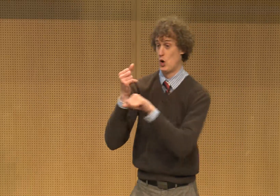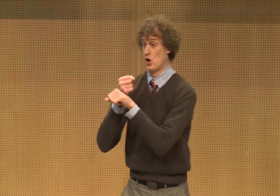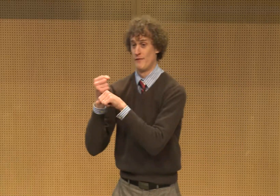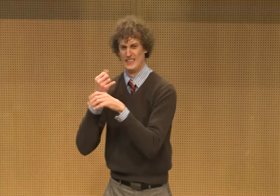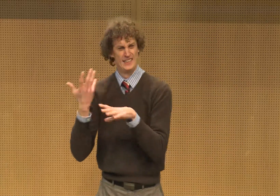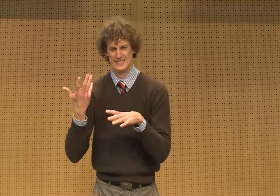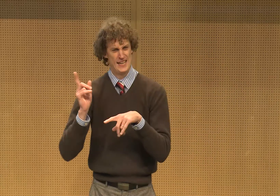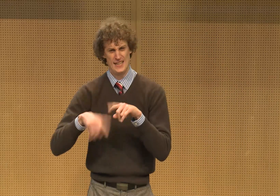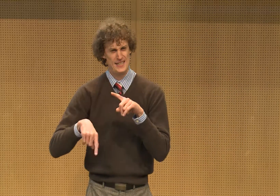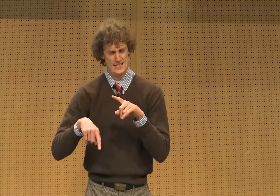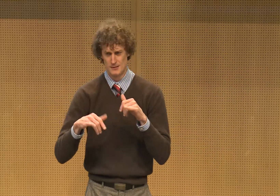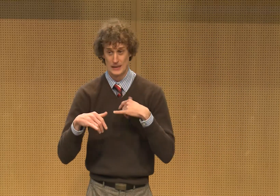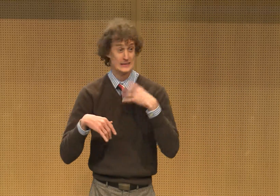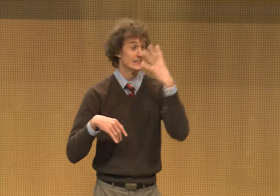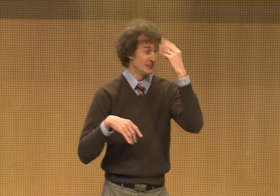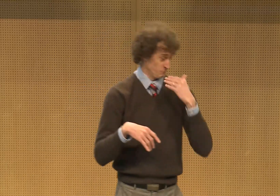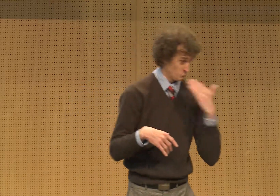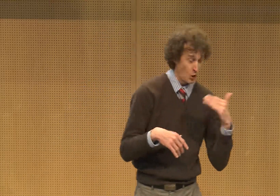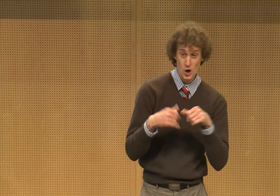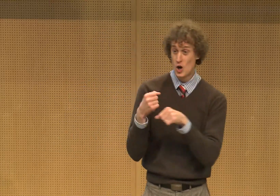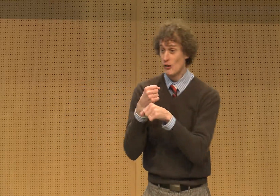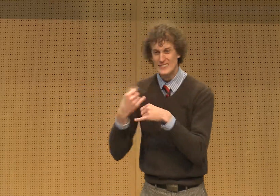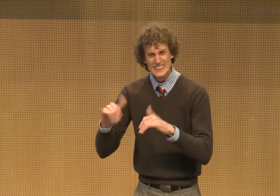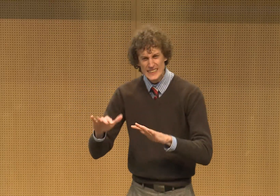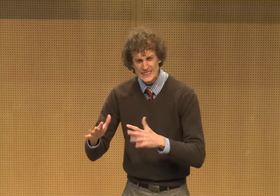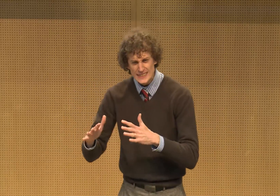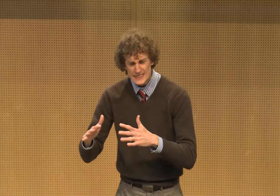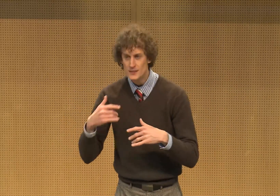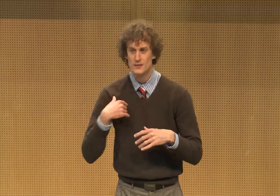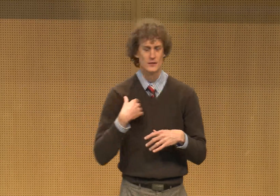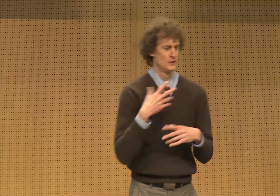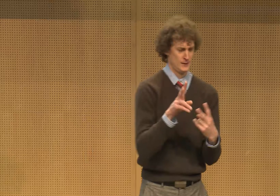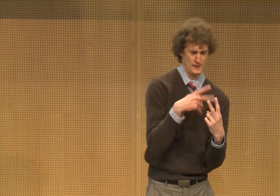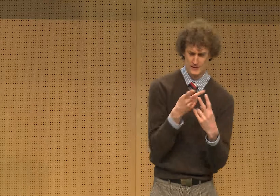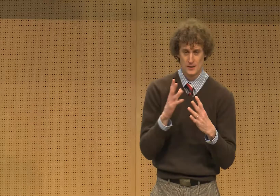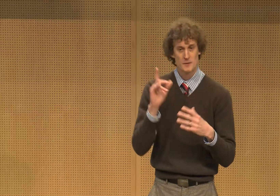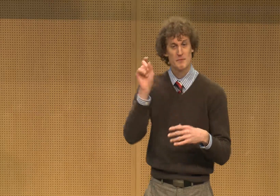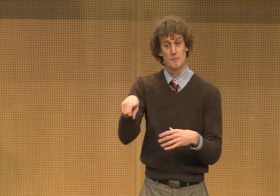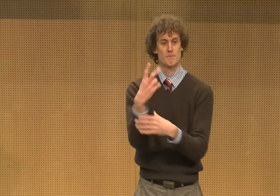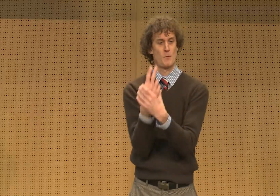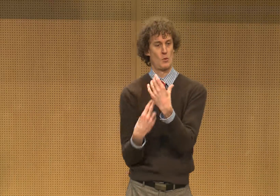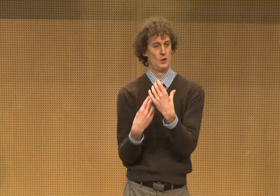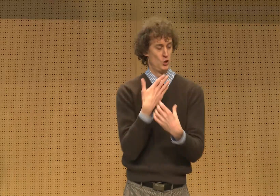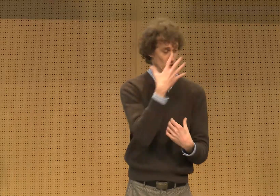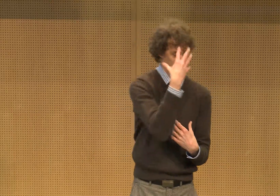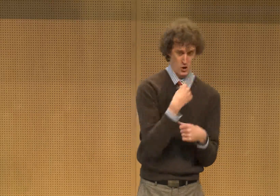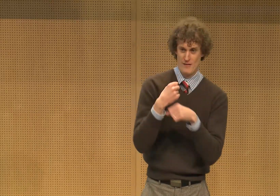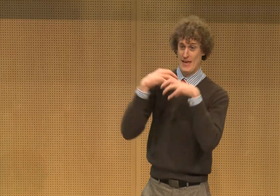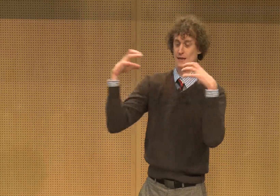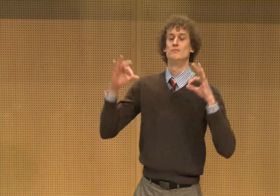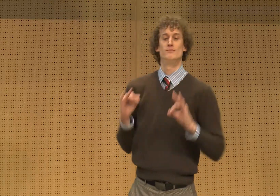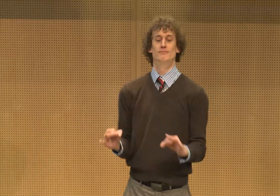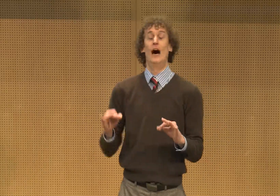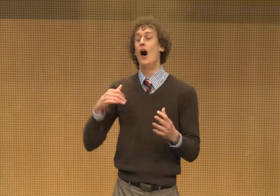You know, it's like if I didn't have sleep and I didn't have coffee, forget it. It's not going to happen. If I have sleep but no coffee, you know, really,